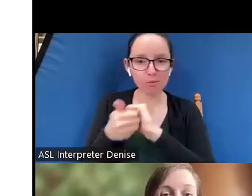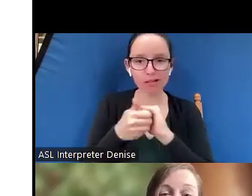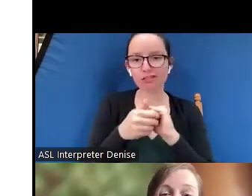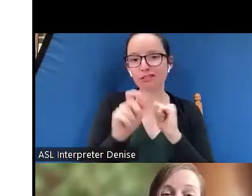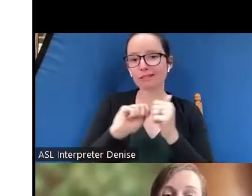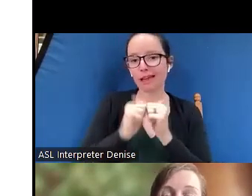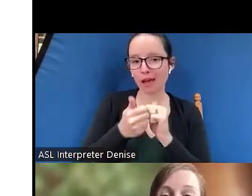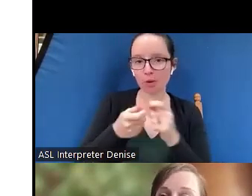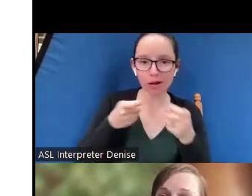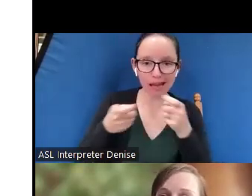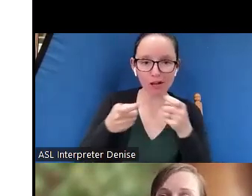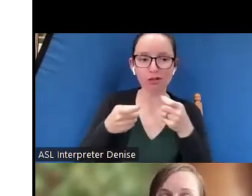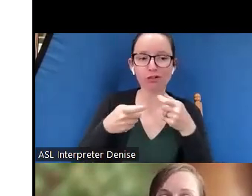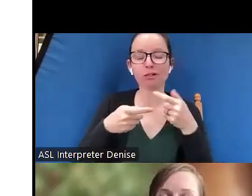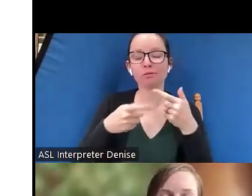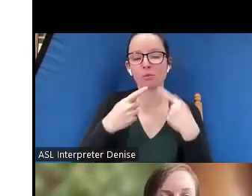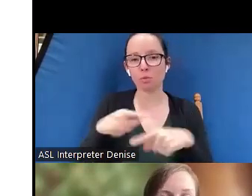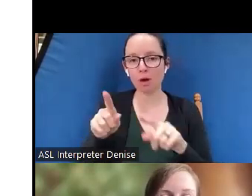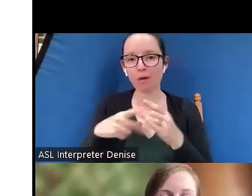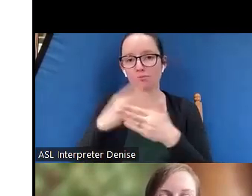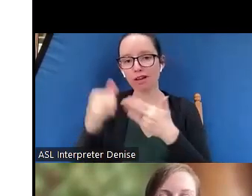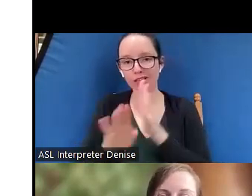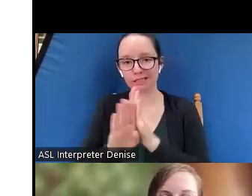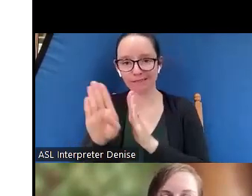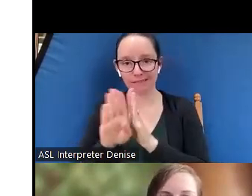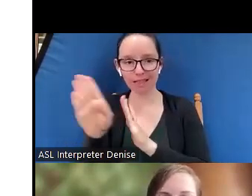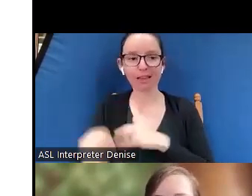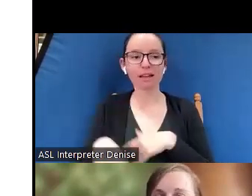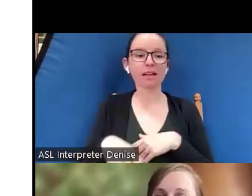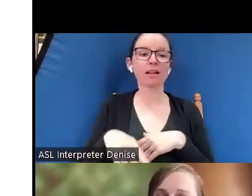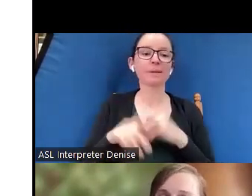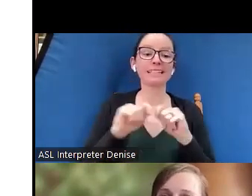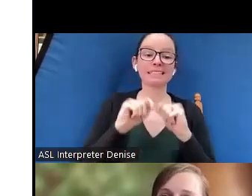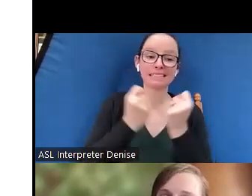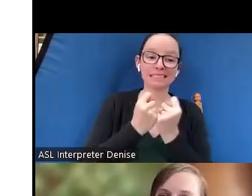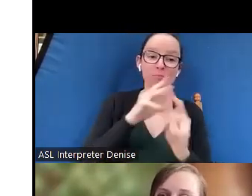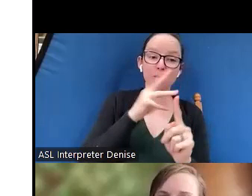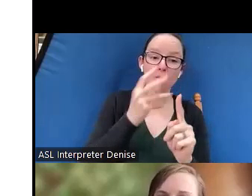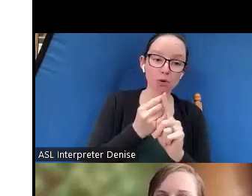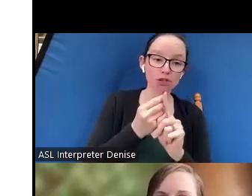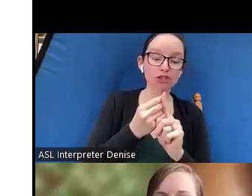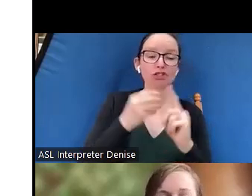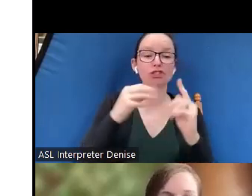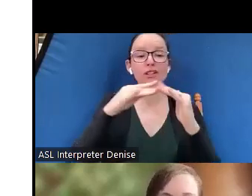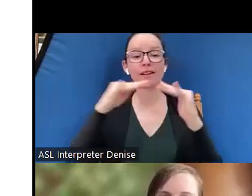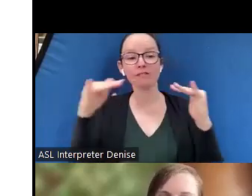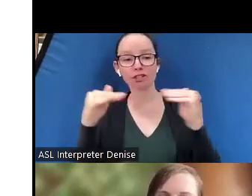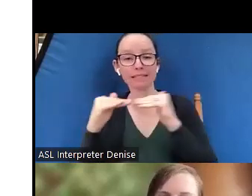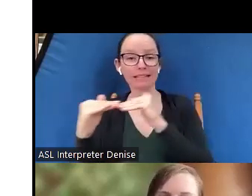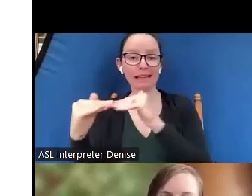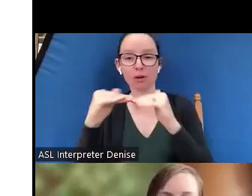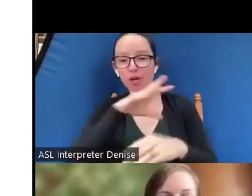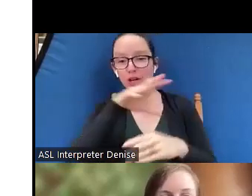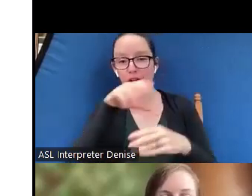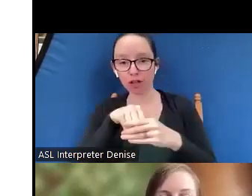a little about team culture and ways to support diversity, equity and inclusion on large transdisciplinary teams,